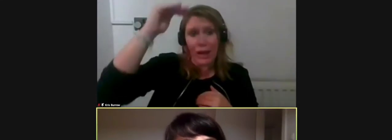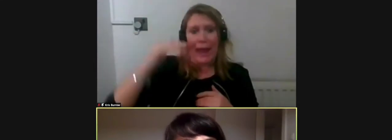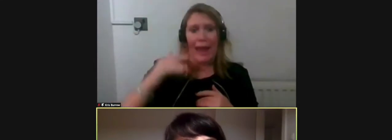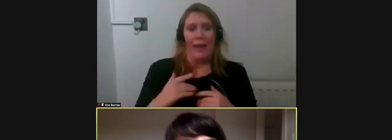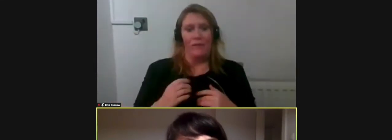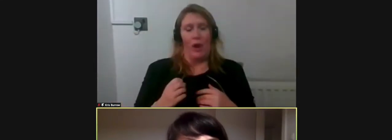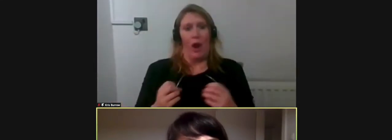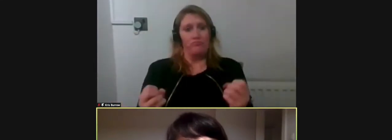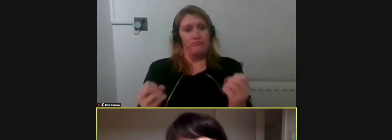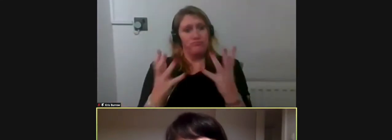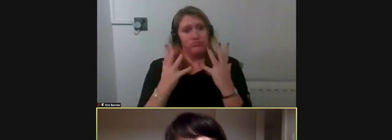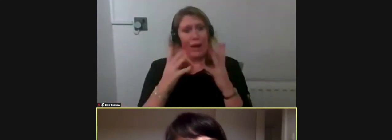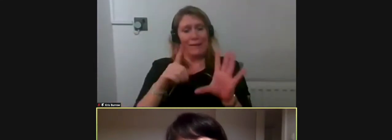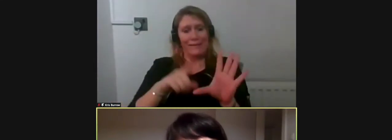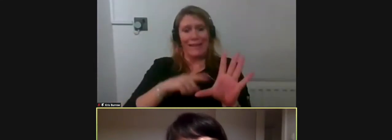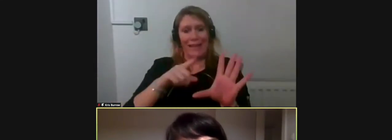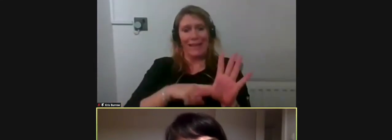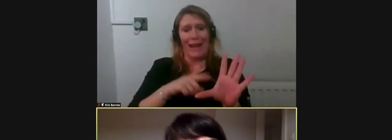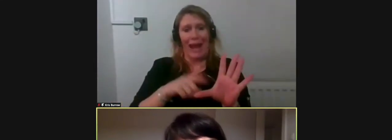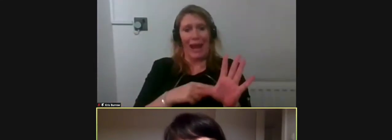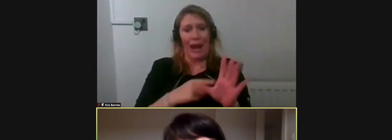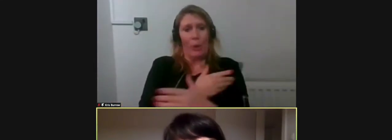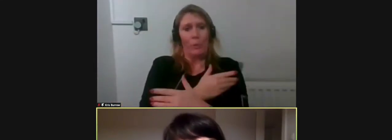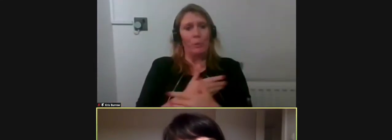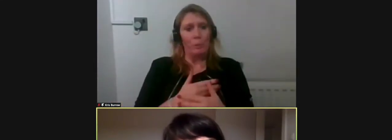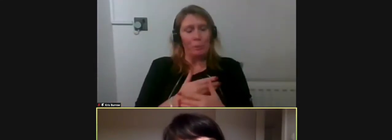plain looking apartment, I'm currently in